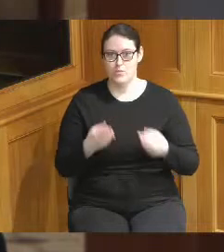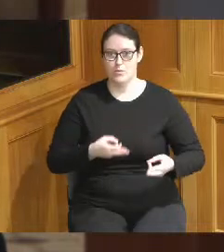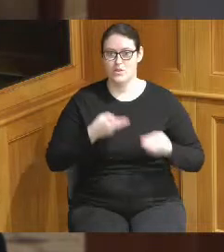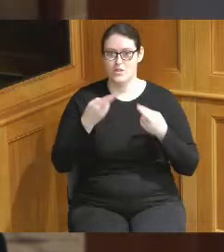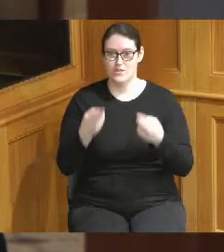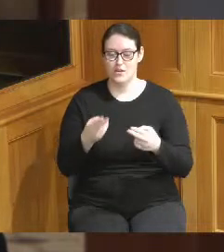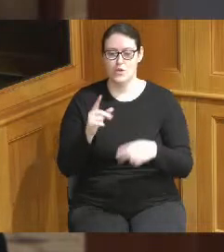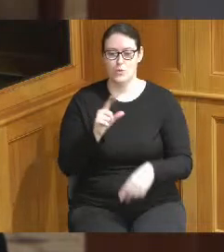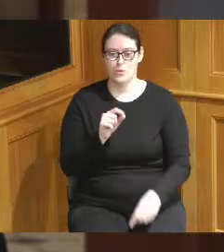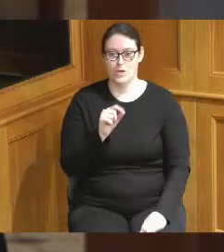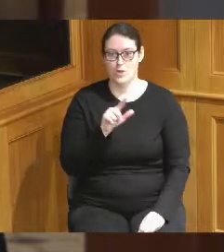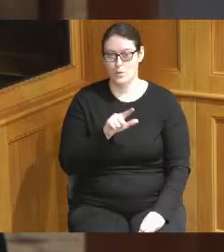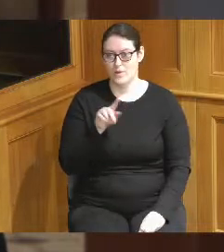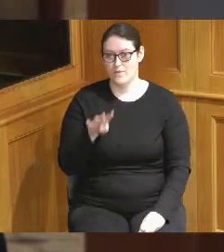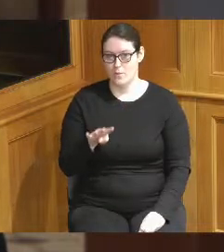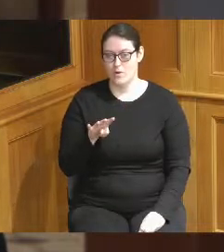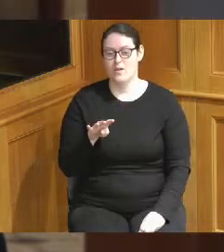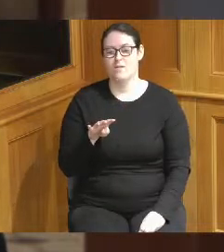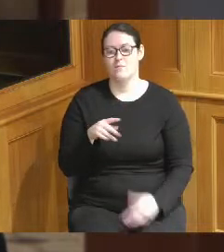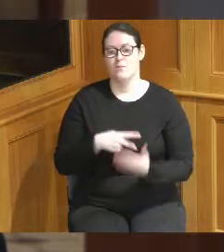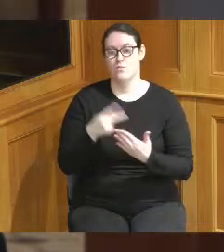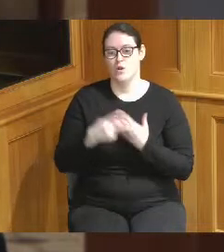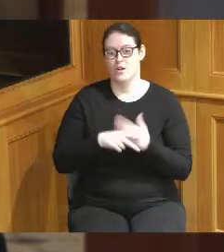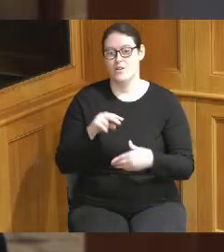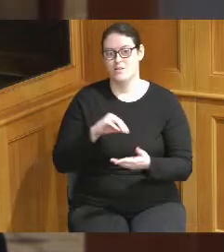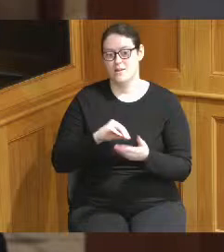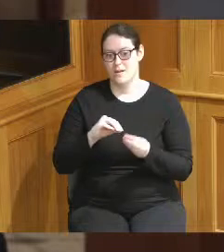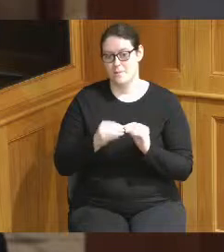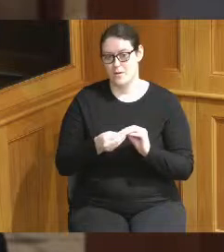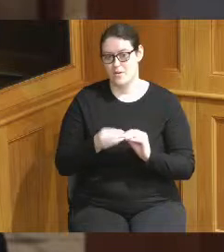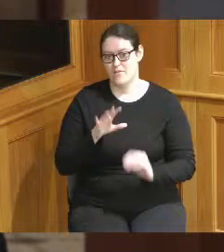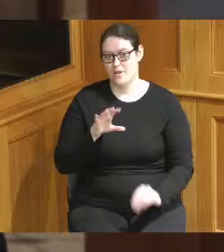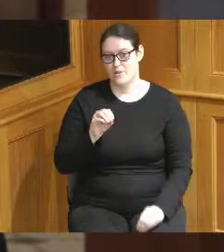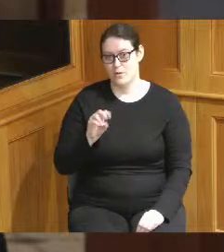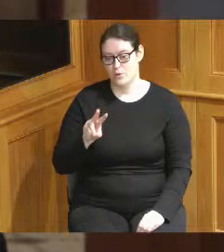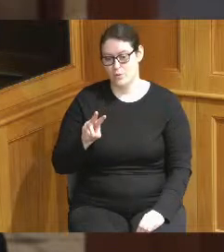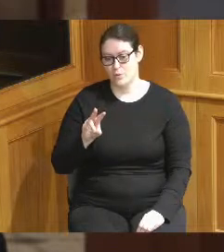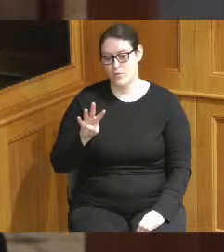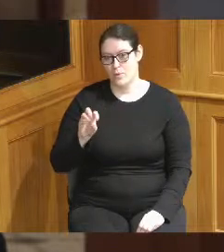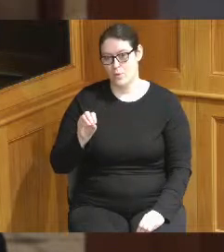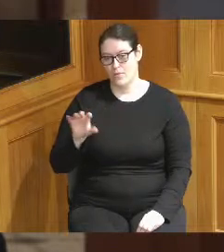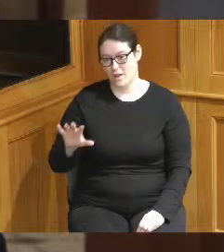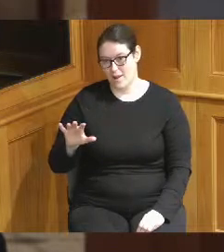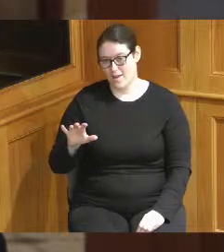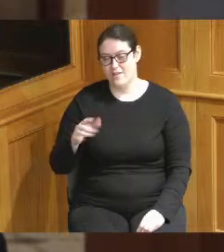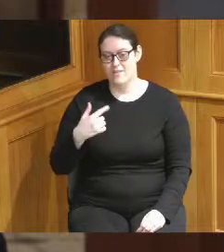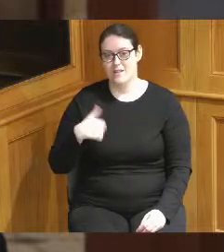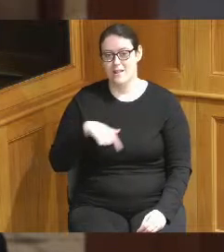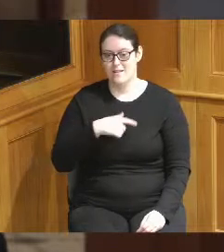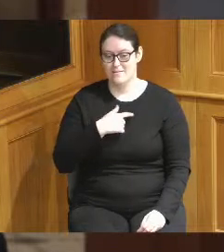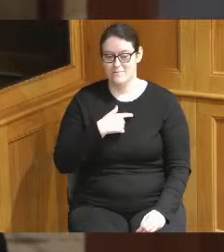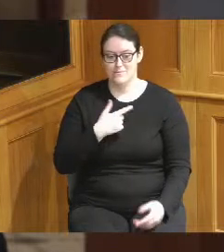Sam Keller the Mayor Cheviot for the invitation so yeah it's been it's been busy but yeah it it's